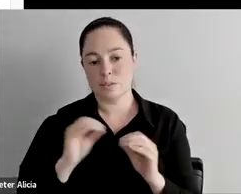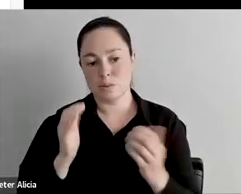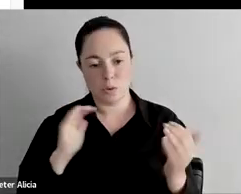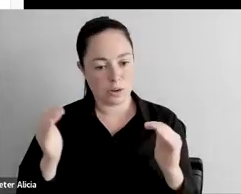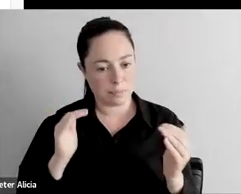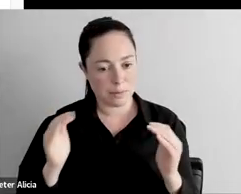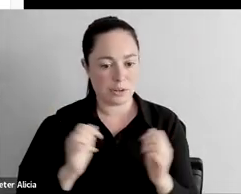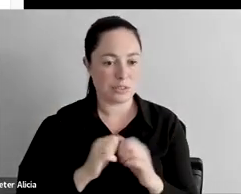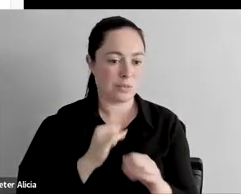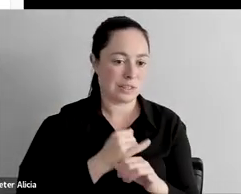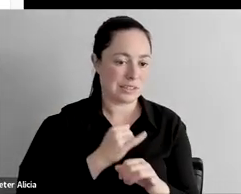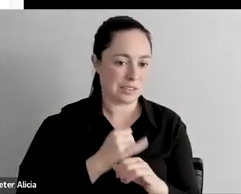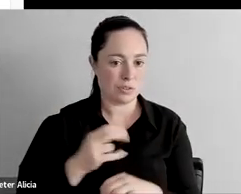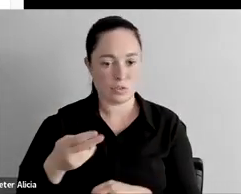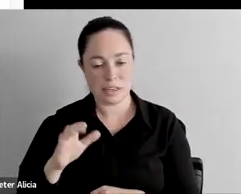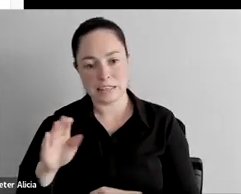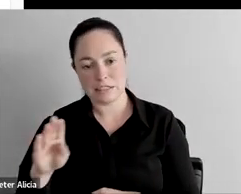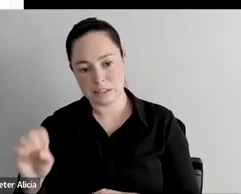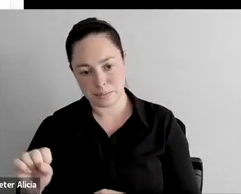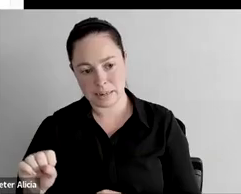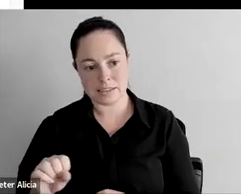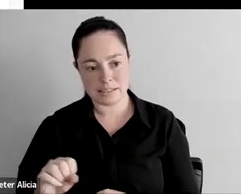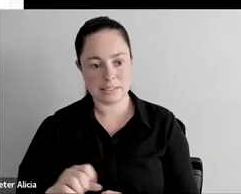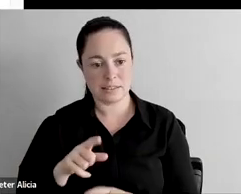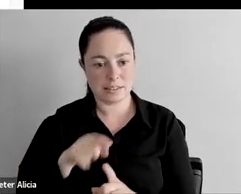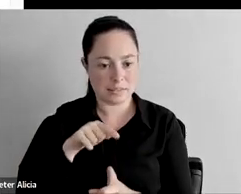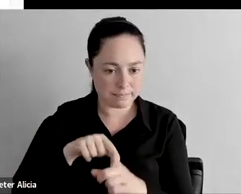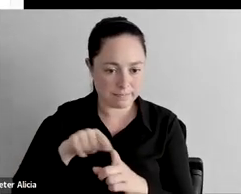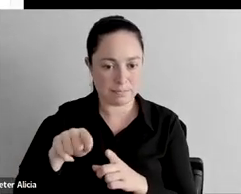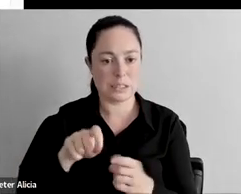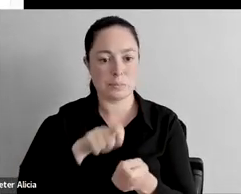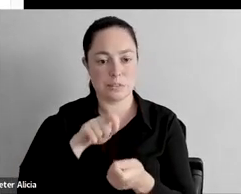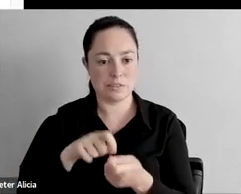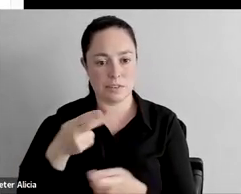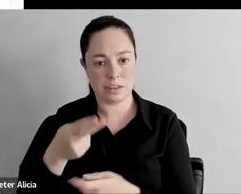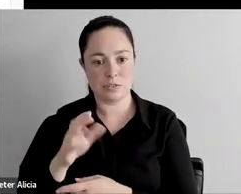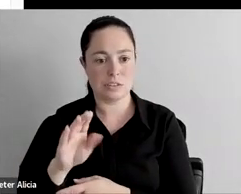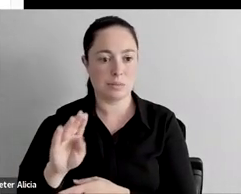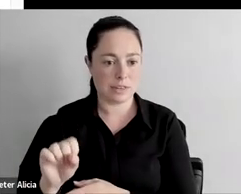all say 100%. So it might be more beneficial for